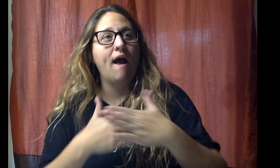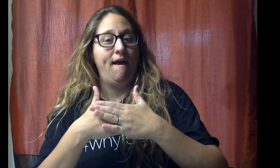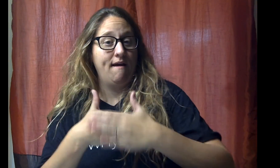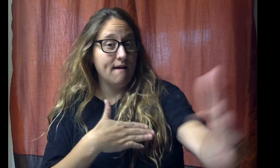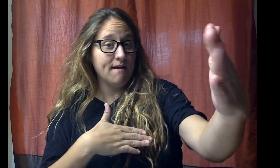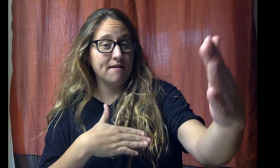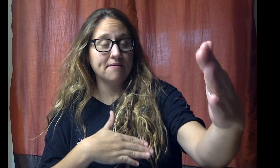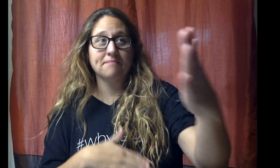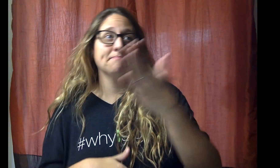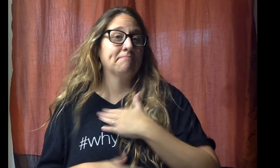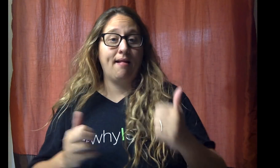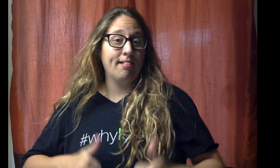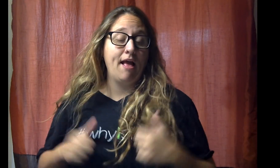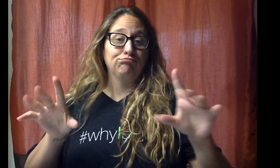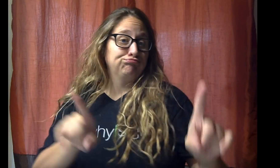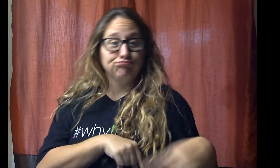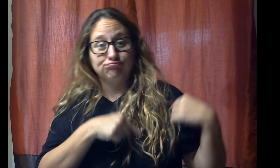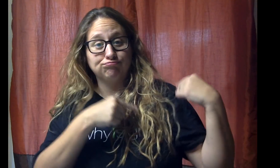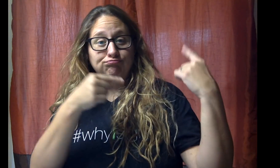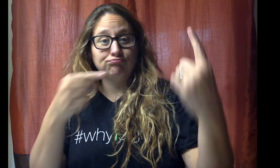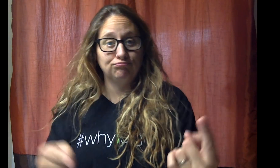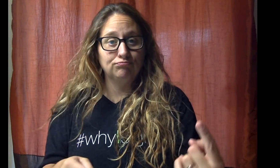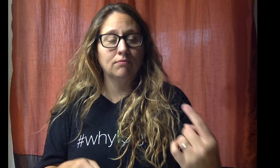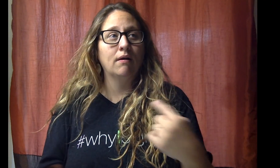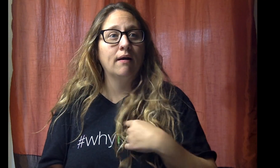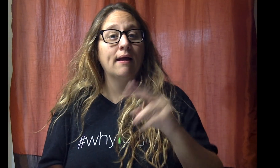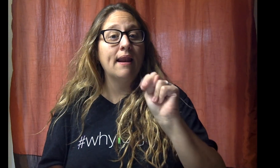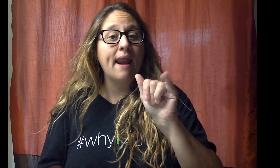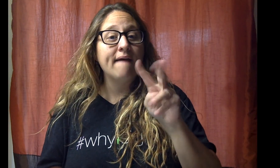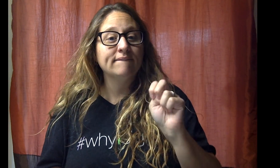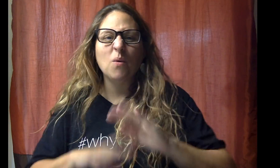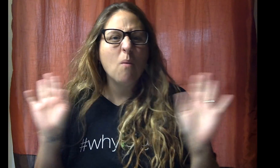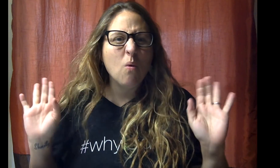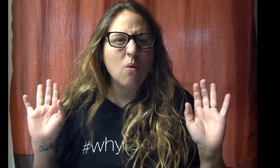After that experience, I was no longer naive.